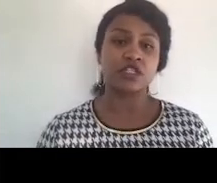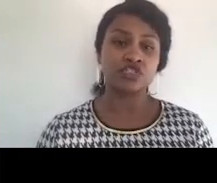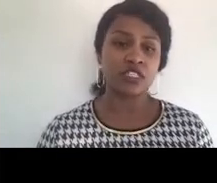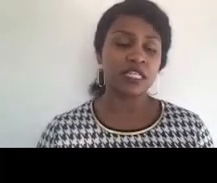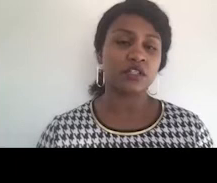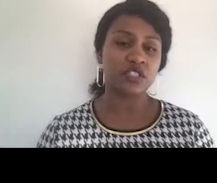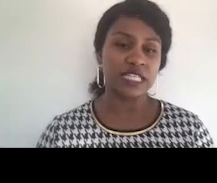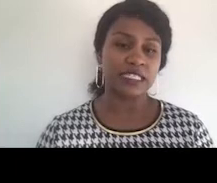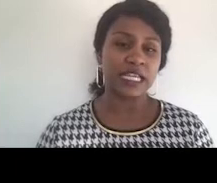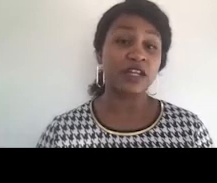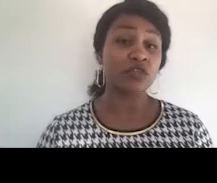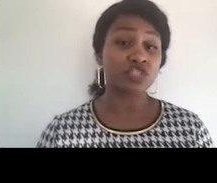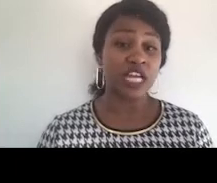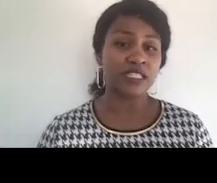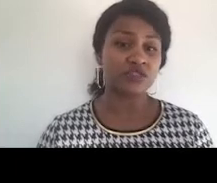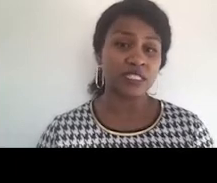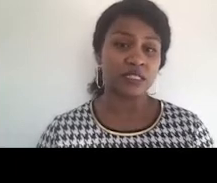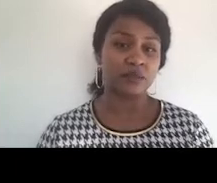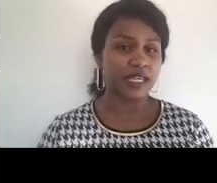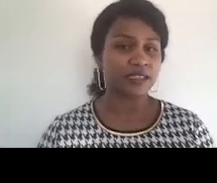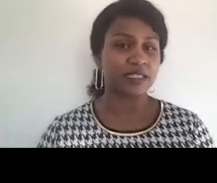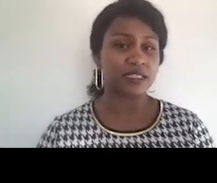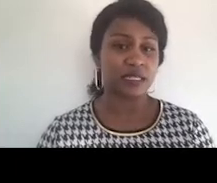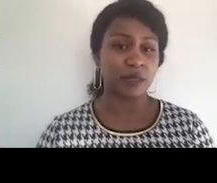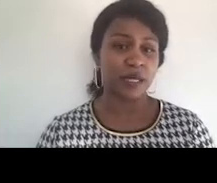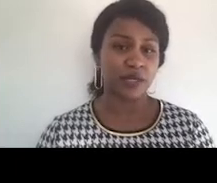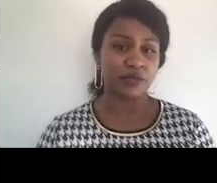trust and understanding and also challenged racism, hate and systemic barriers.